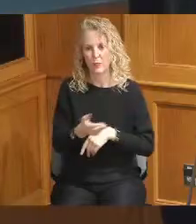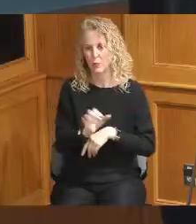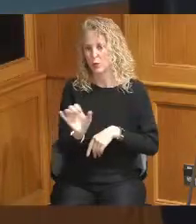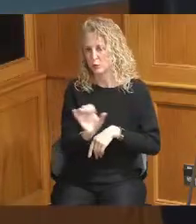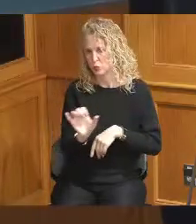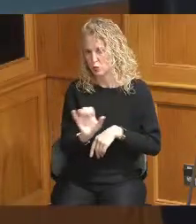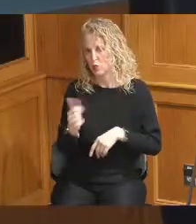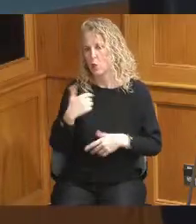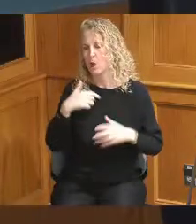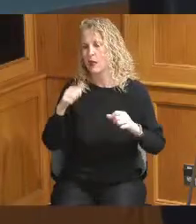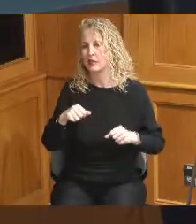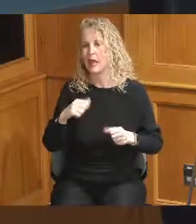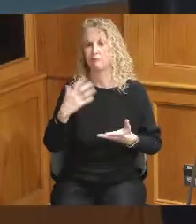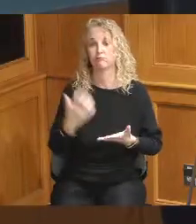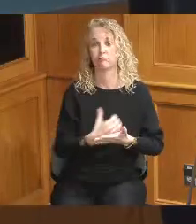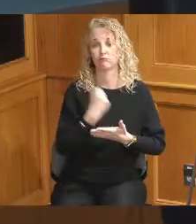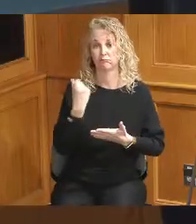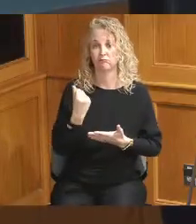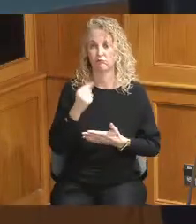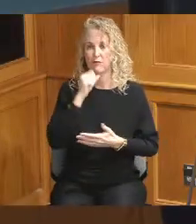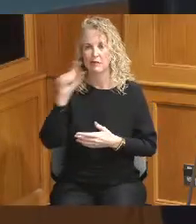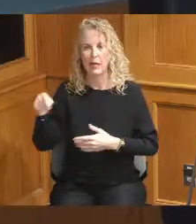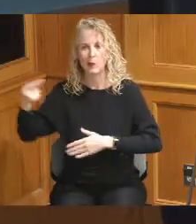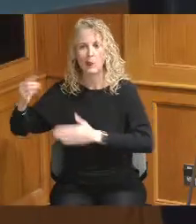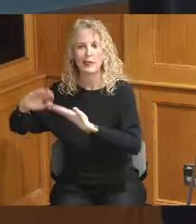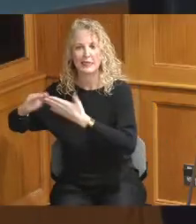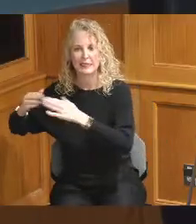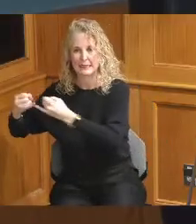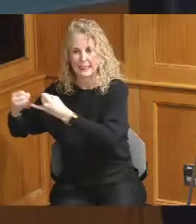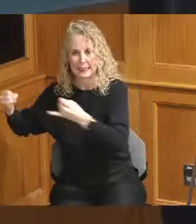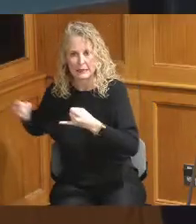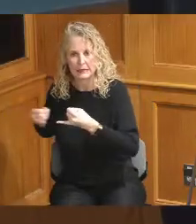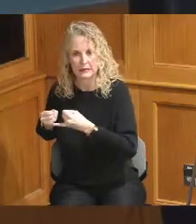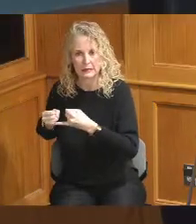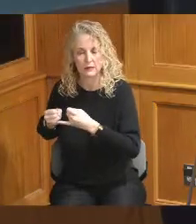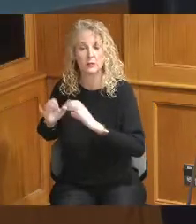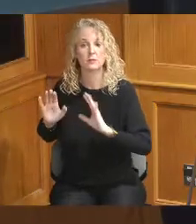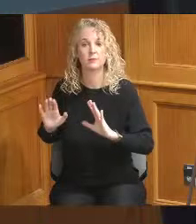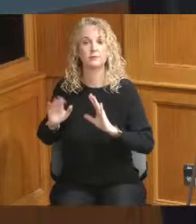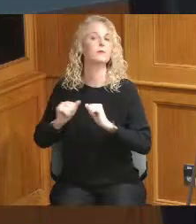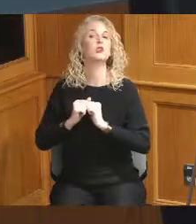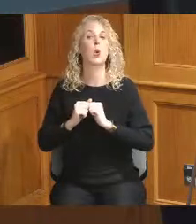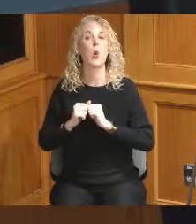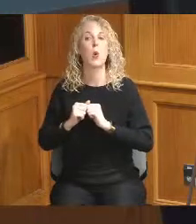more housing particularly outside the city of Cincinnati limits so I I'm I'm not going to go